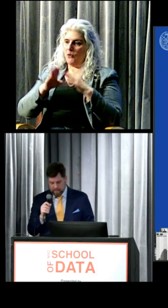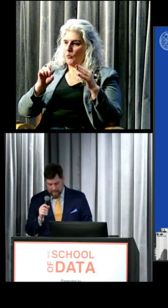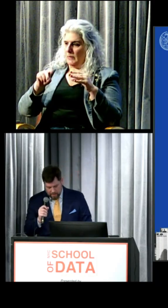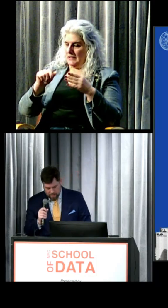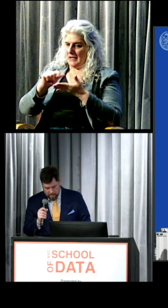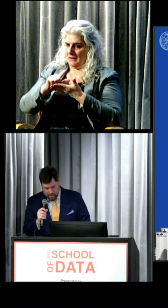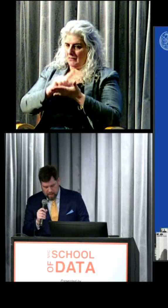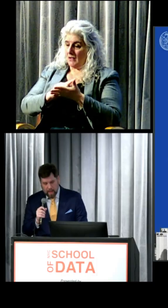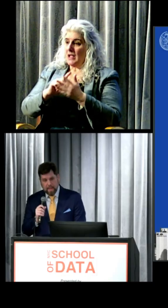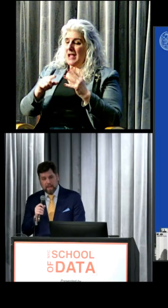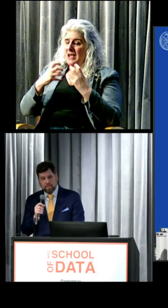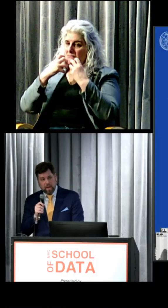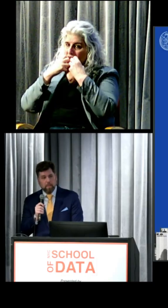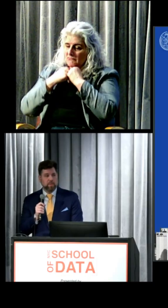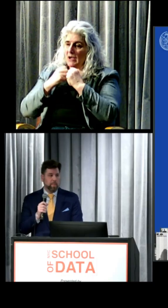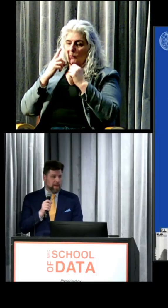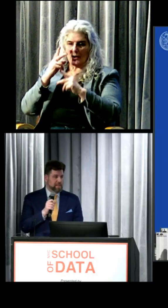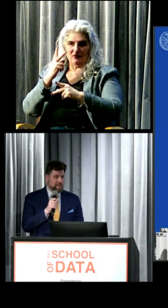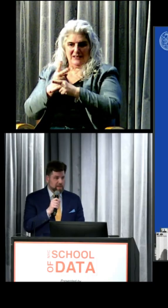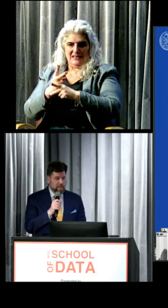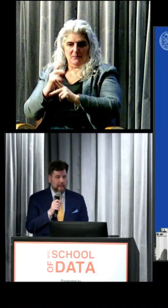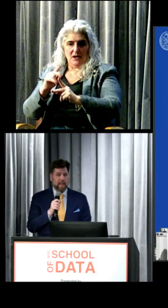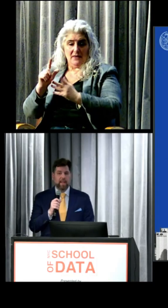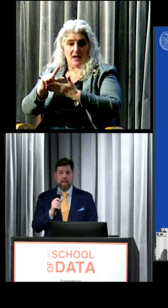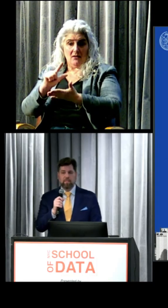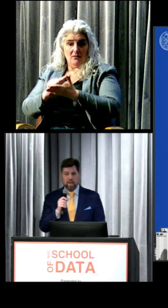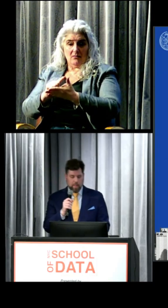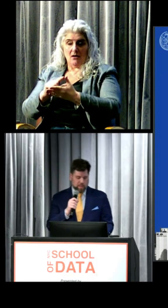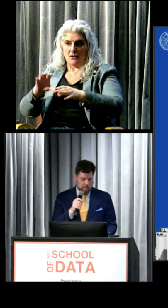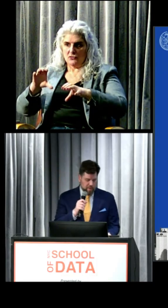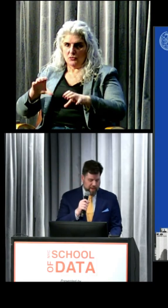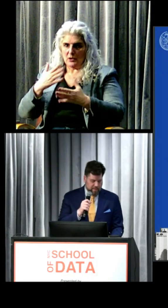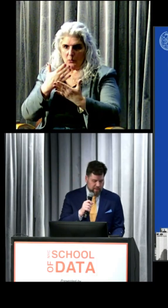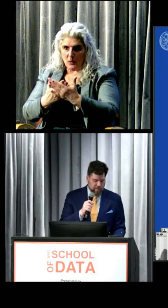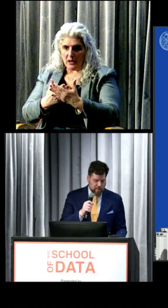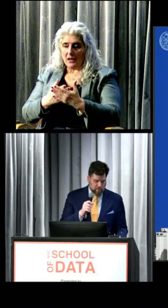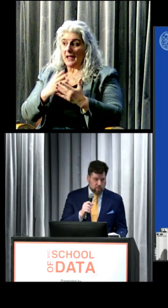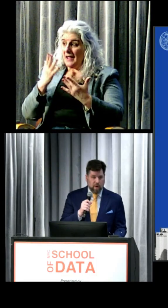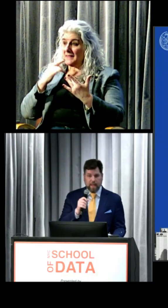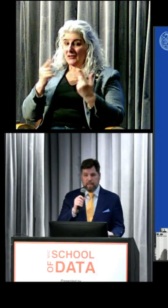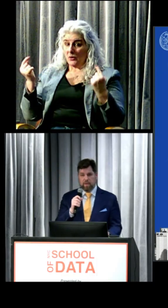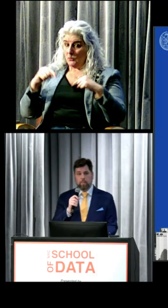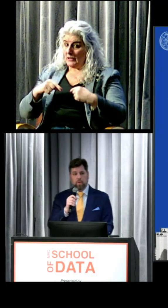partners in helping us figure out how to make this a reality. So I think, Jenna, you're up next.